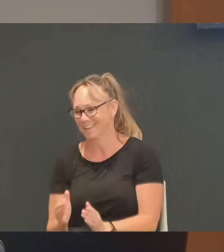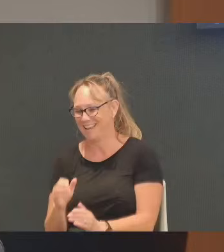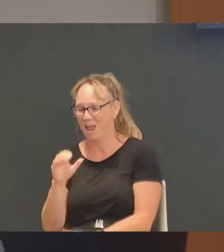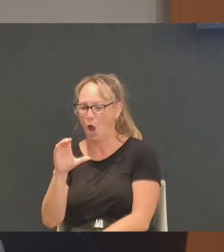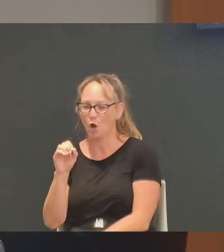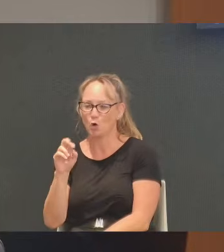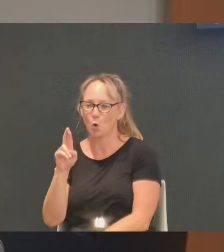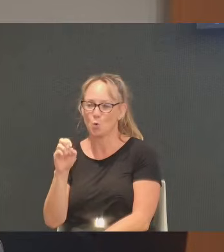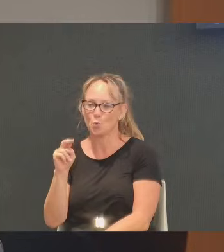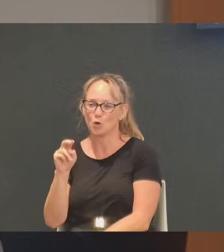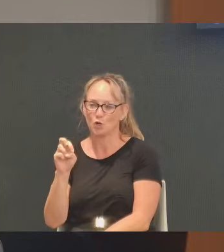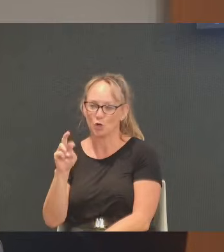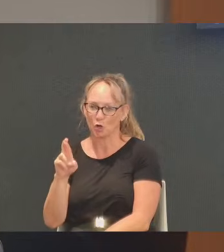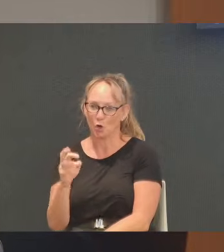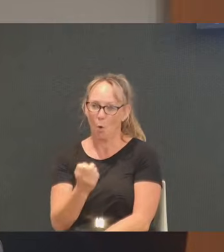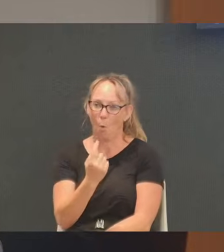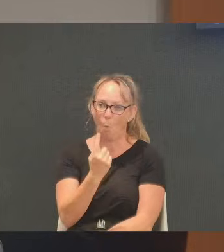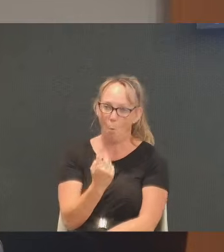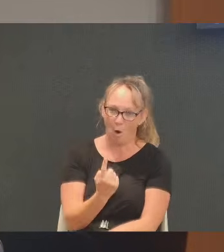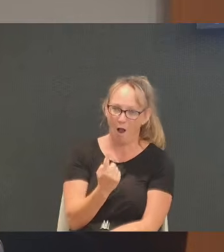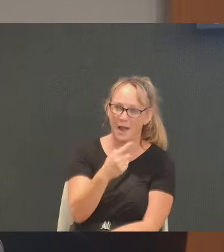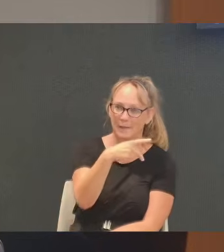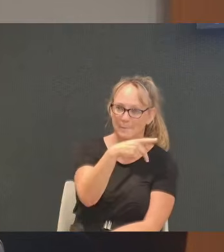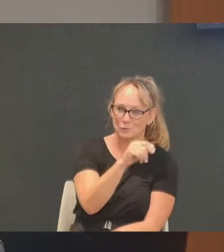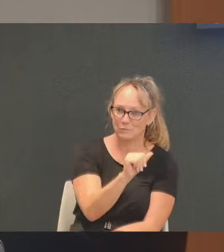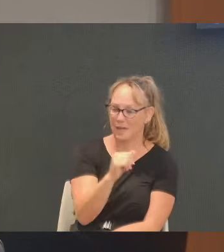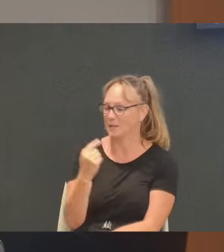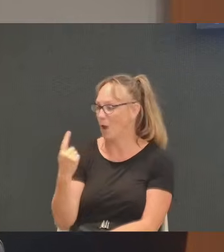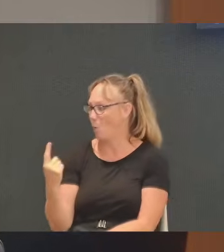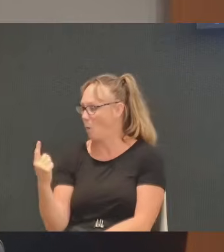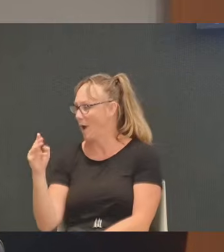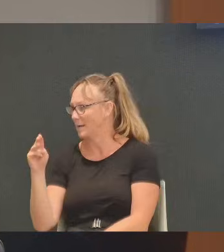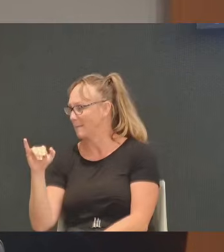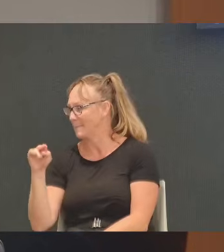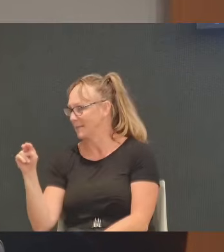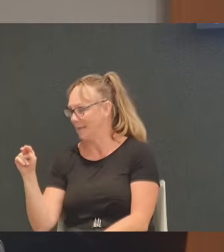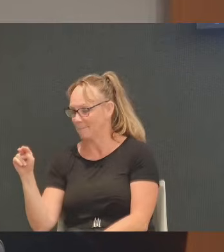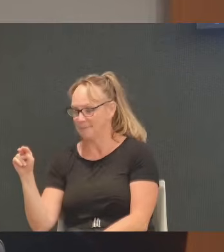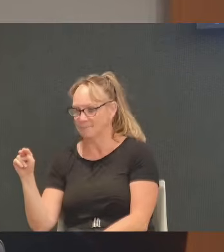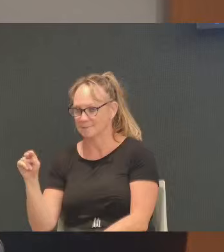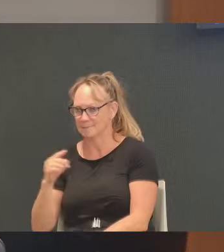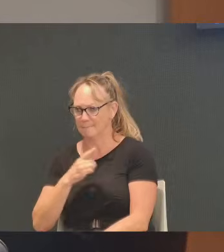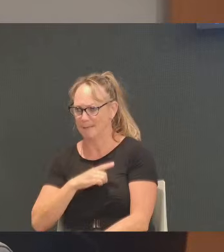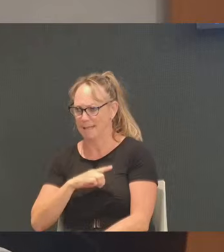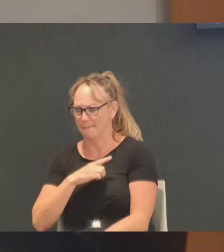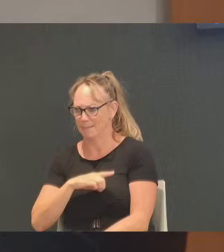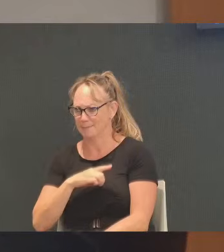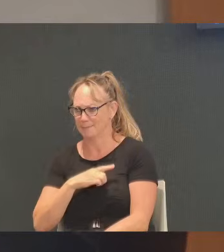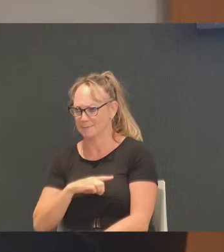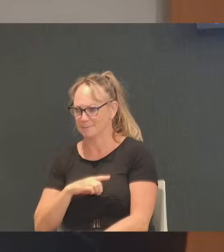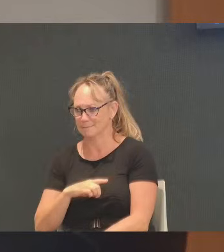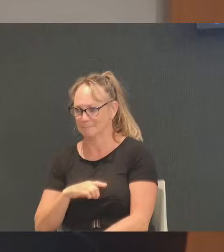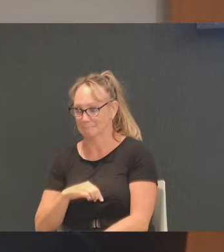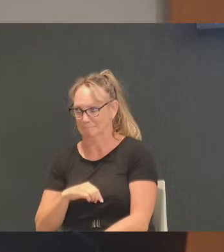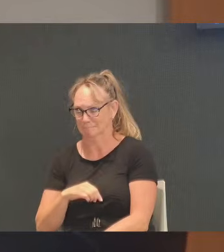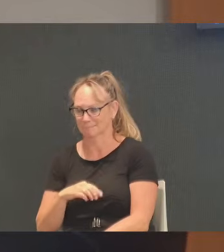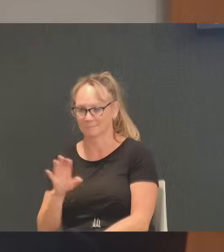Pennsylvania, one to Minneapolis, Minnesota. And item 62, Commissioners, is the monthly investment